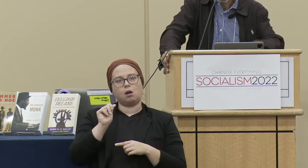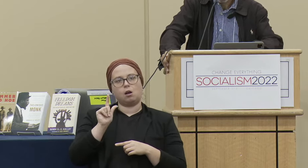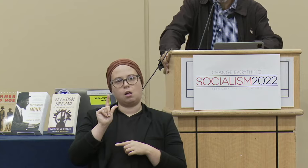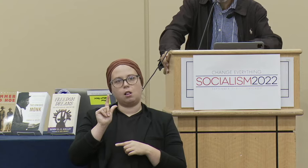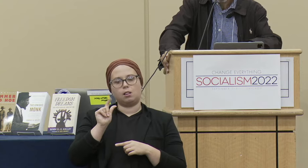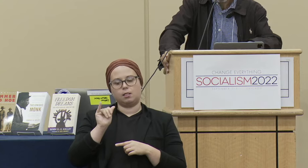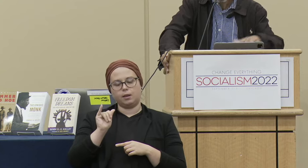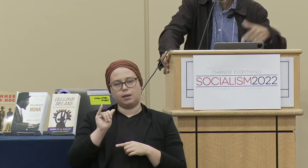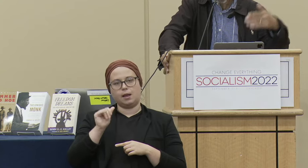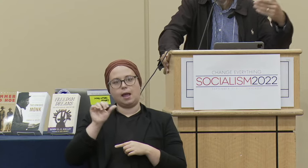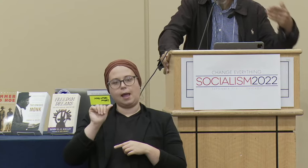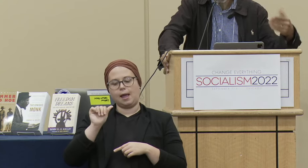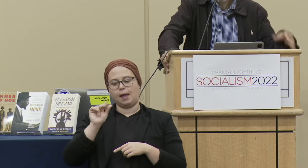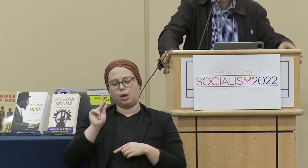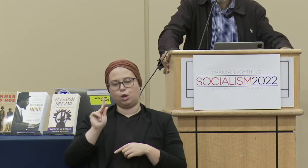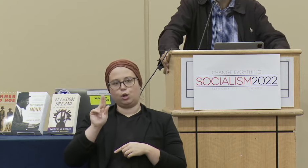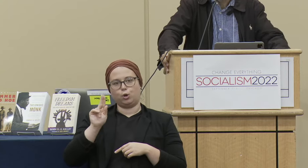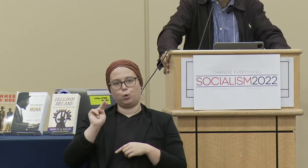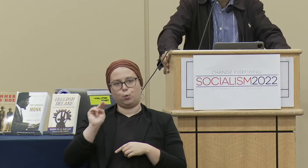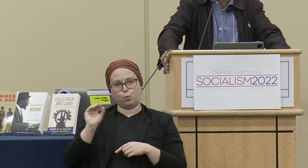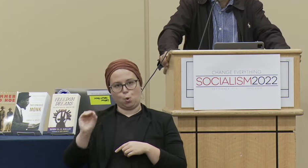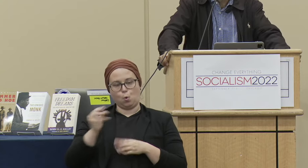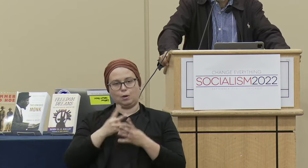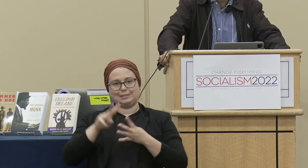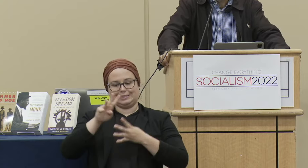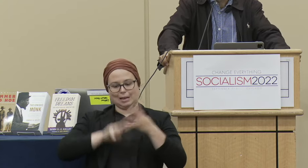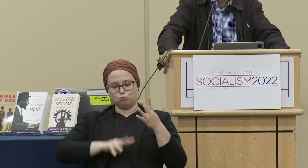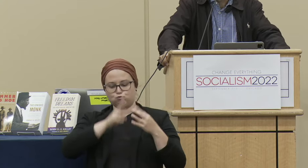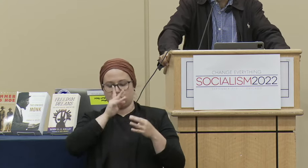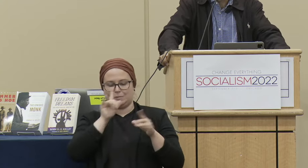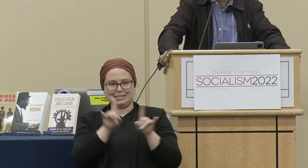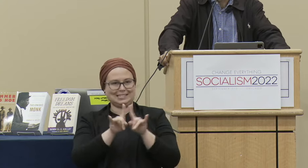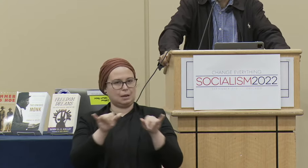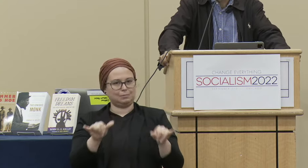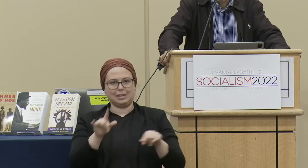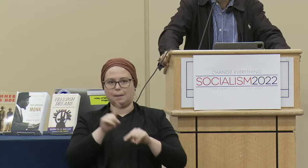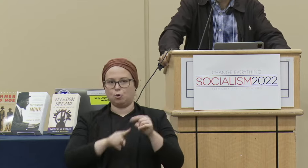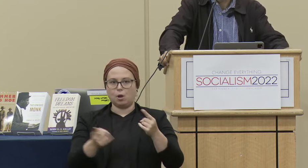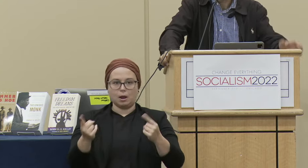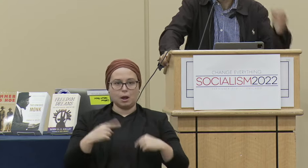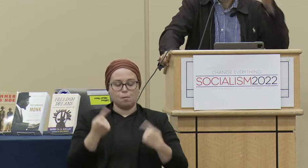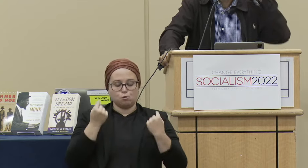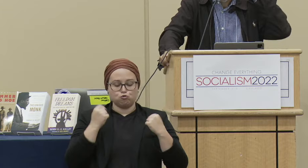. And, of course, speaking of Jackson Akuno, who is scheduled